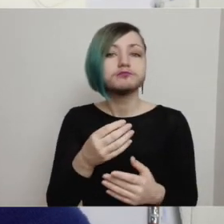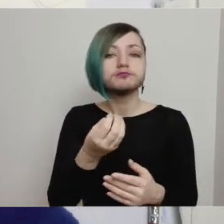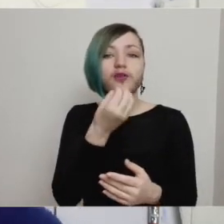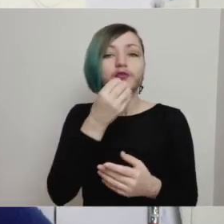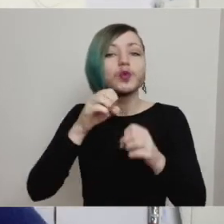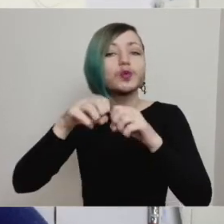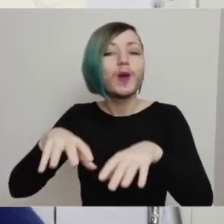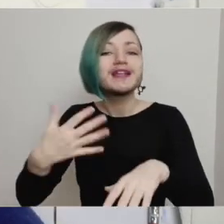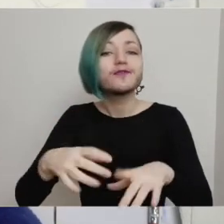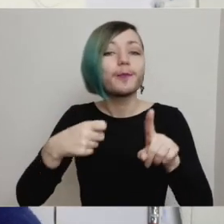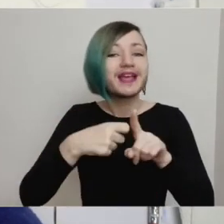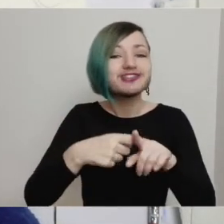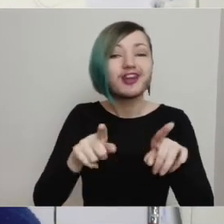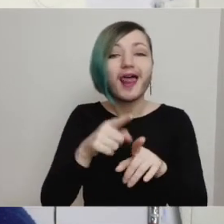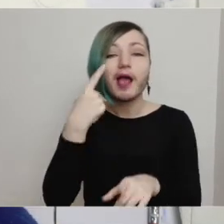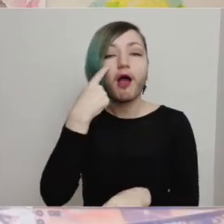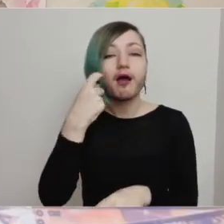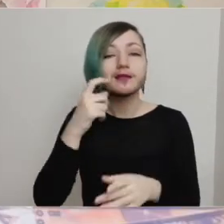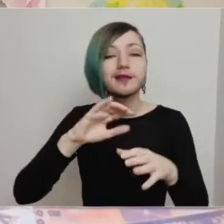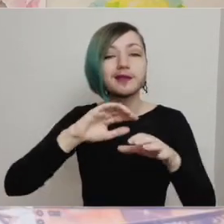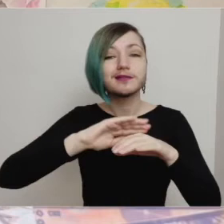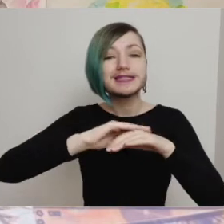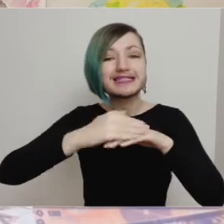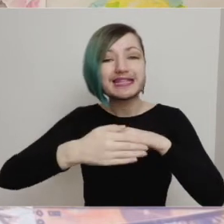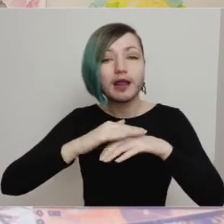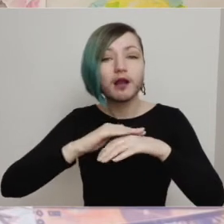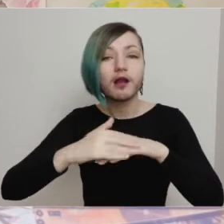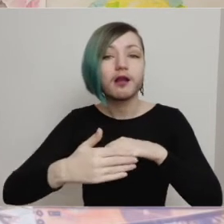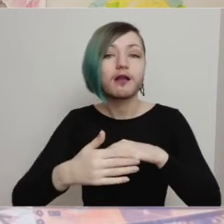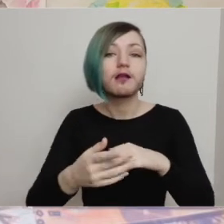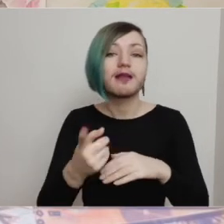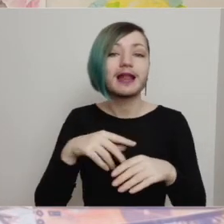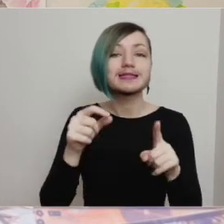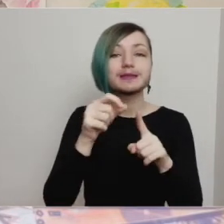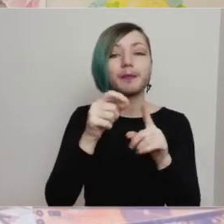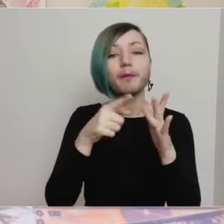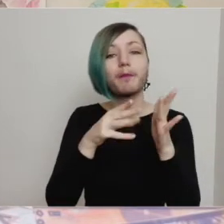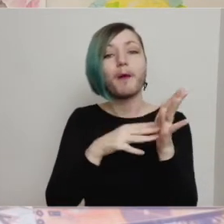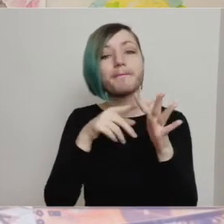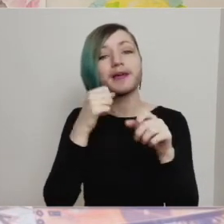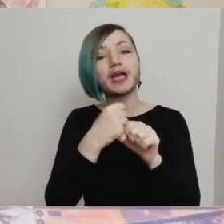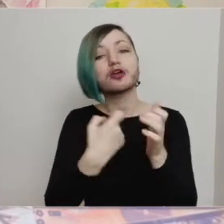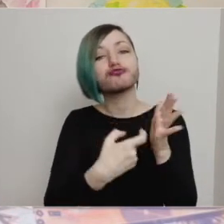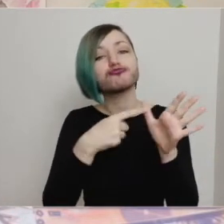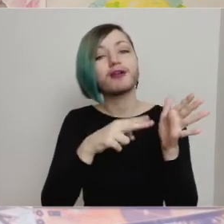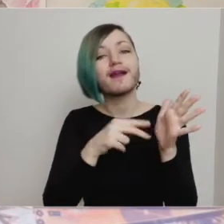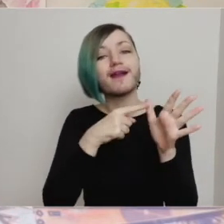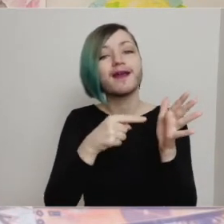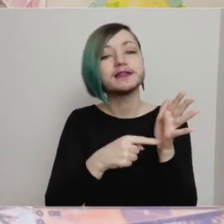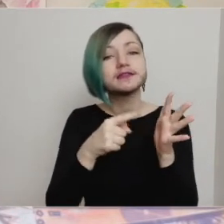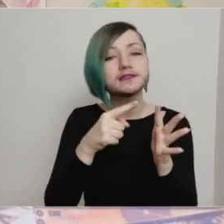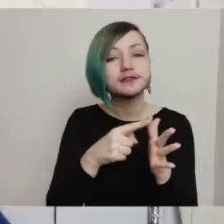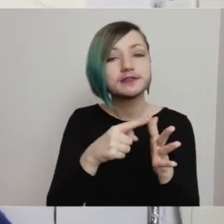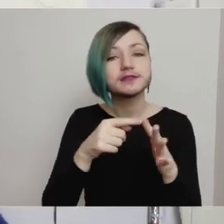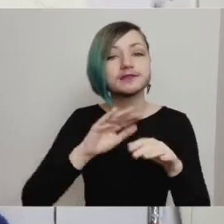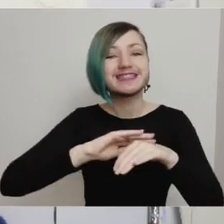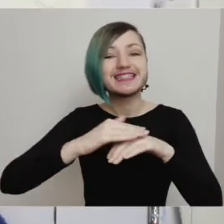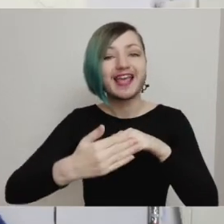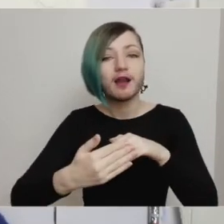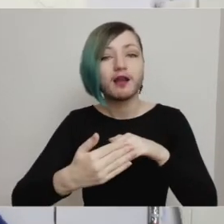So things like onion skins and pomegranate skins and you get some really beautiful yellows and